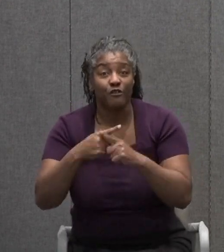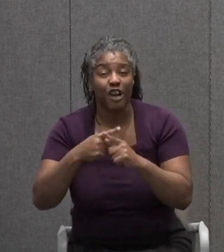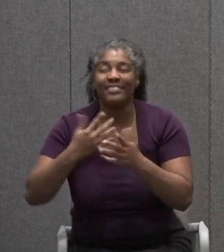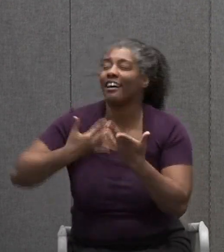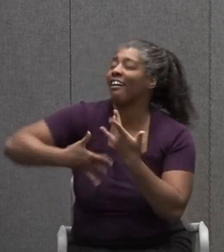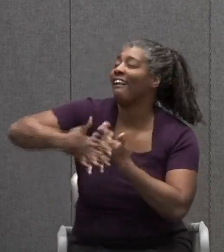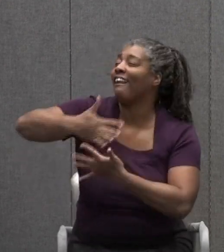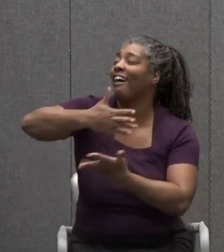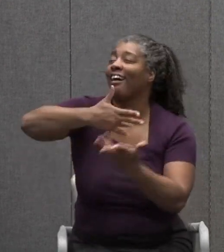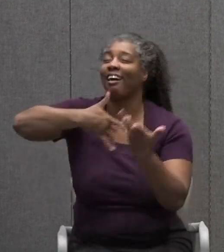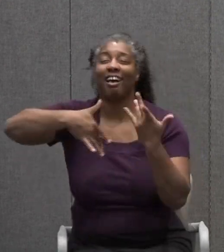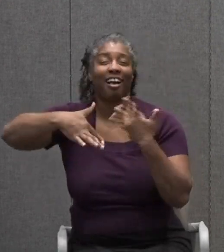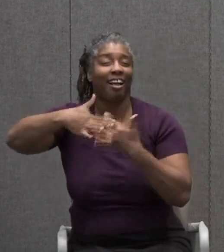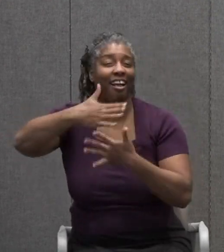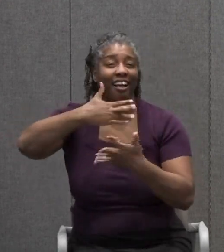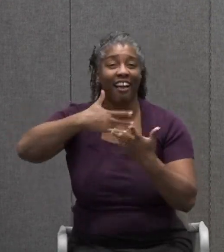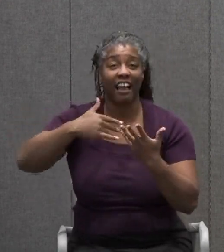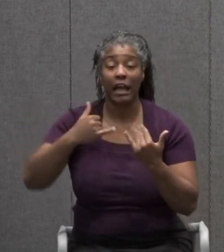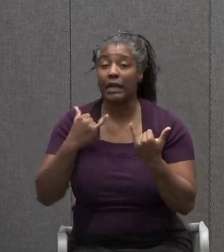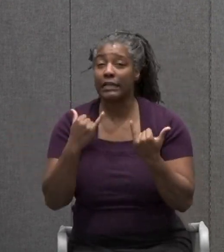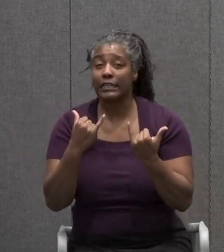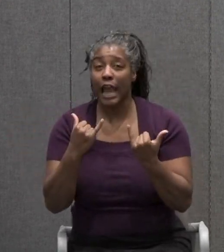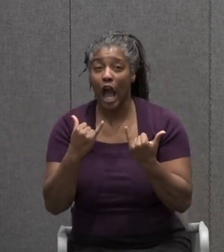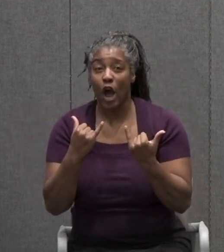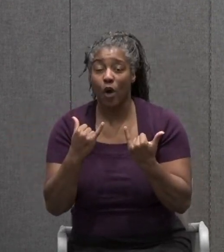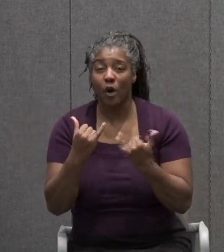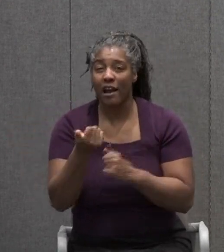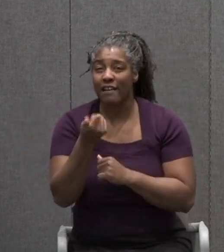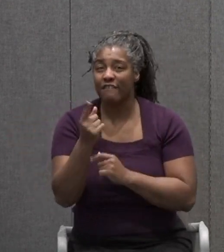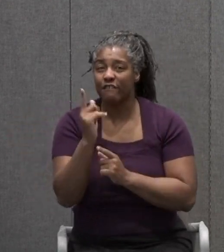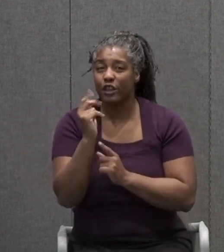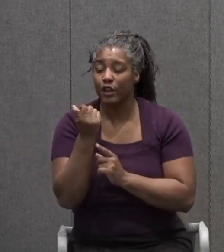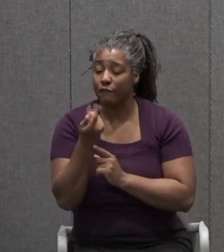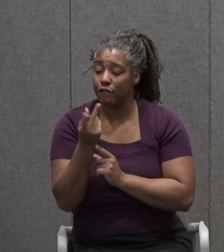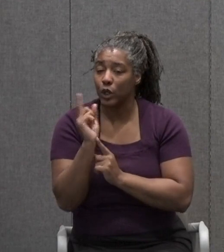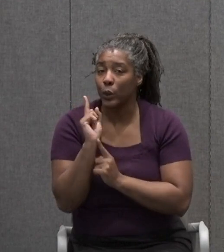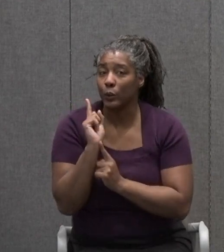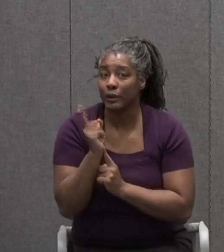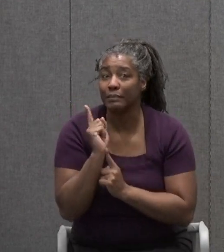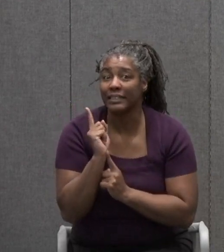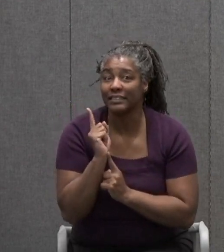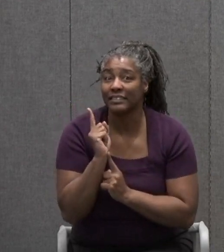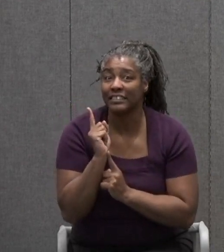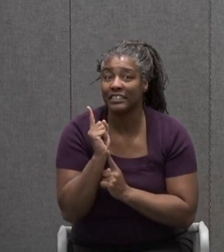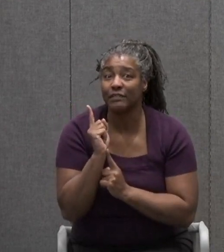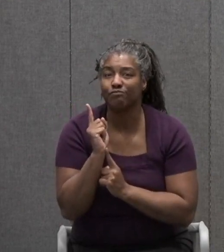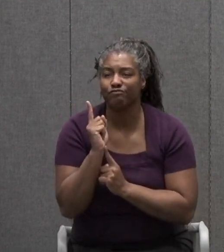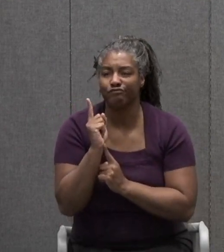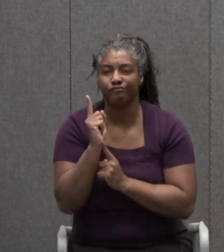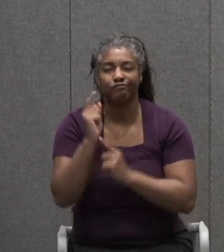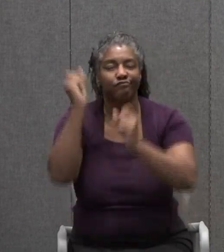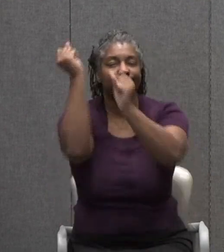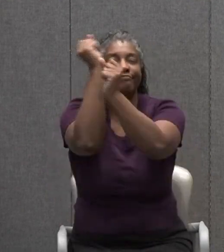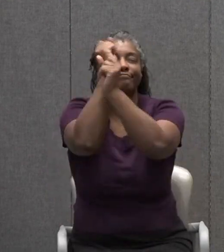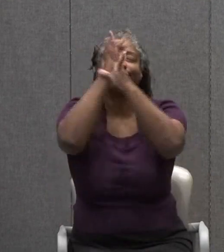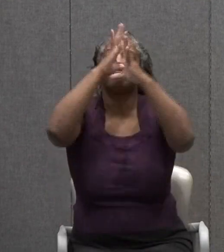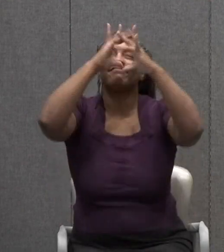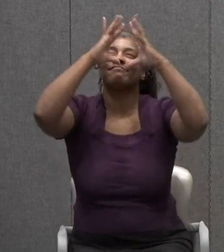gorgeous, secret garden. Make it all the things you love about it. Add anything you like.